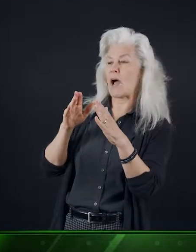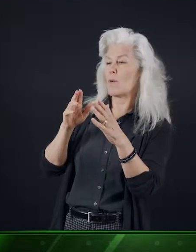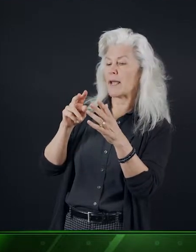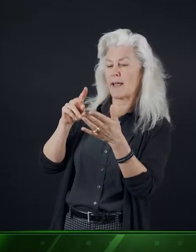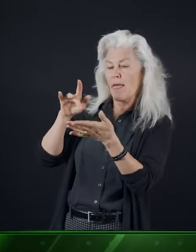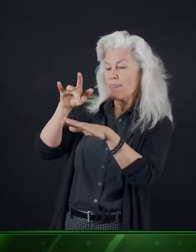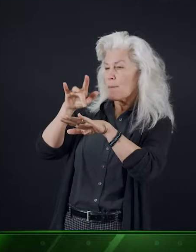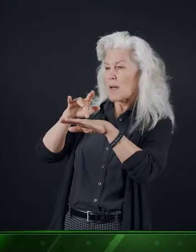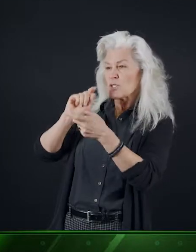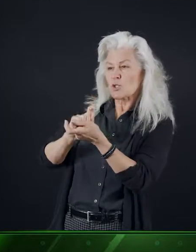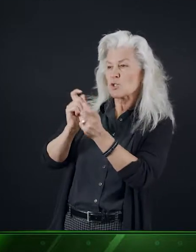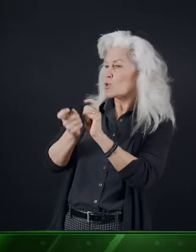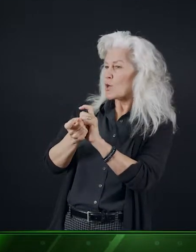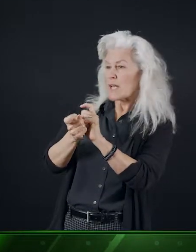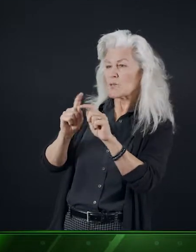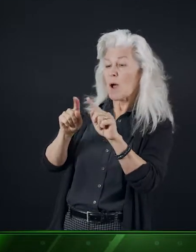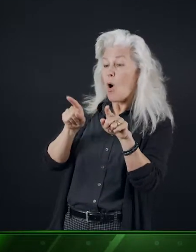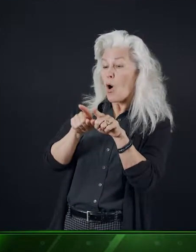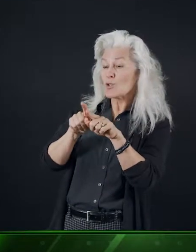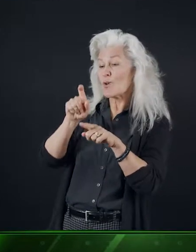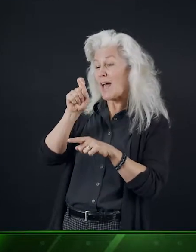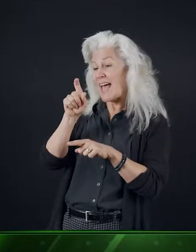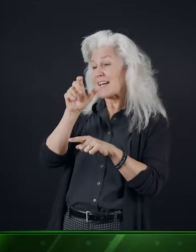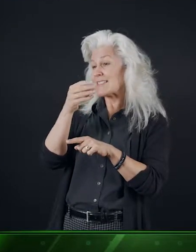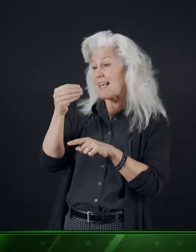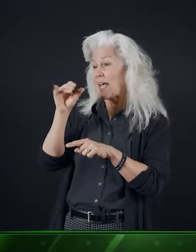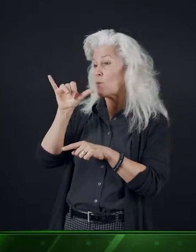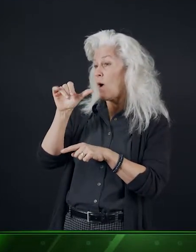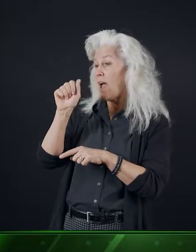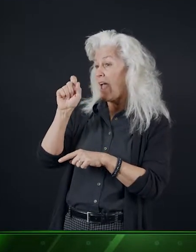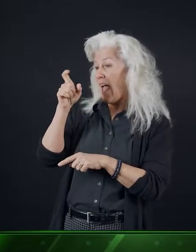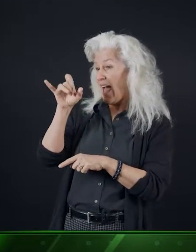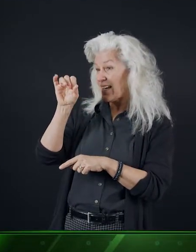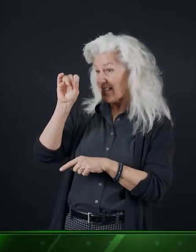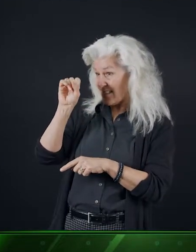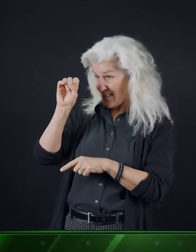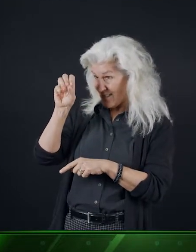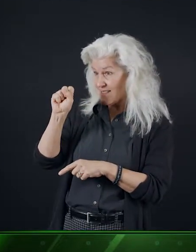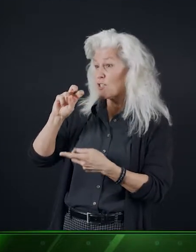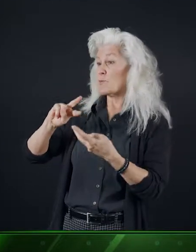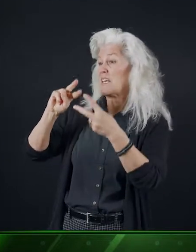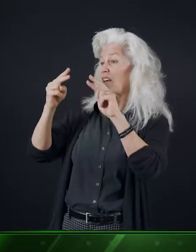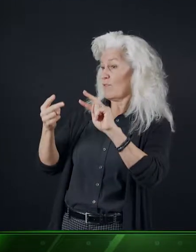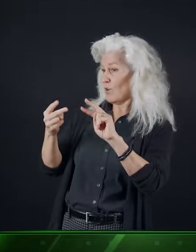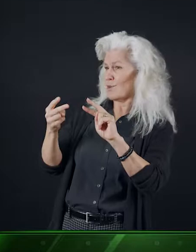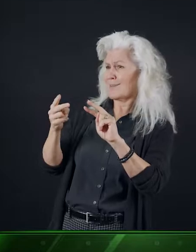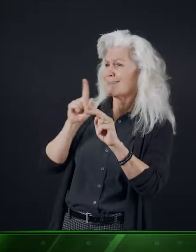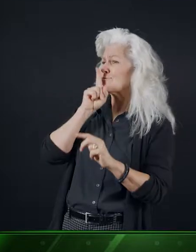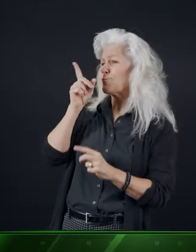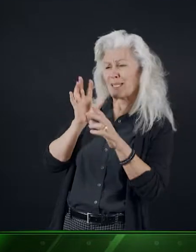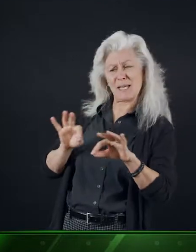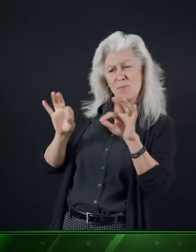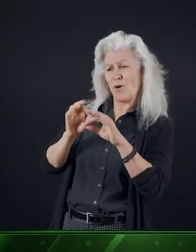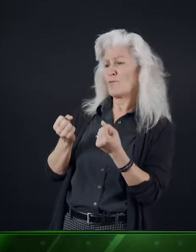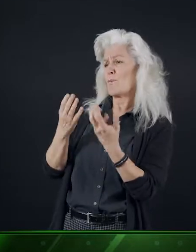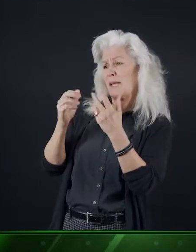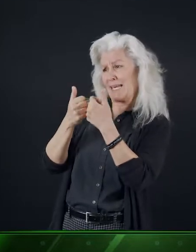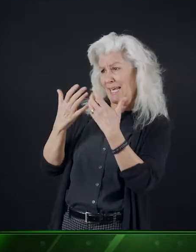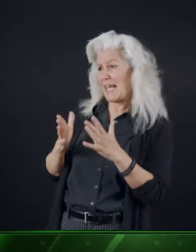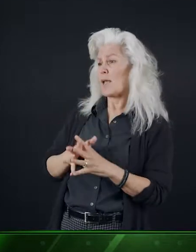which is really important for many of our gamers. Right, that's cool. So what's next then? How can I try this out?